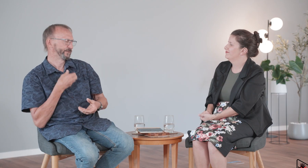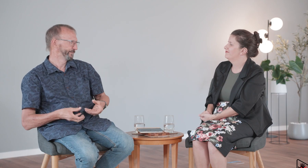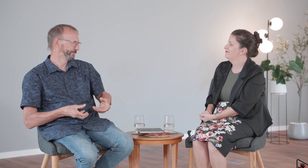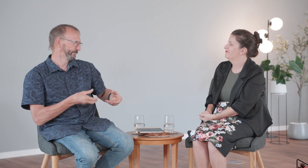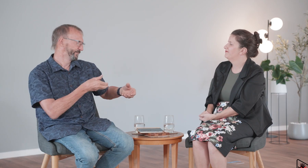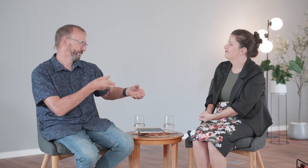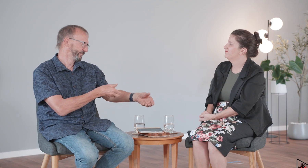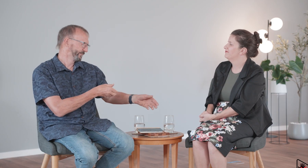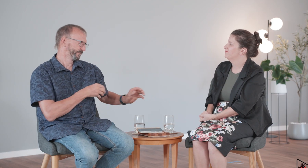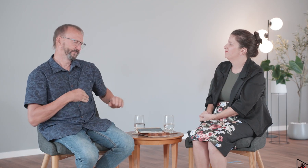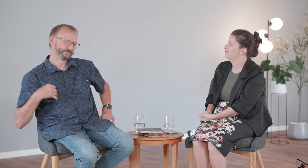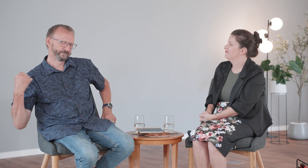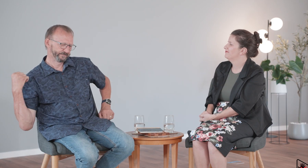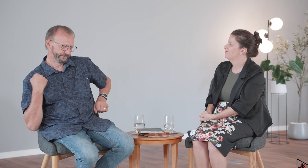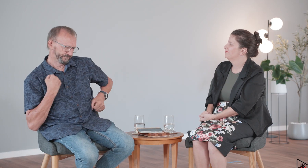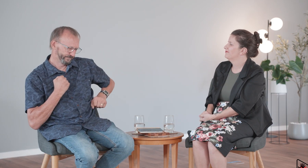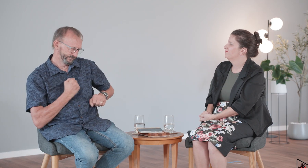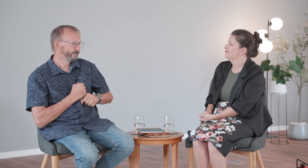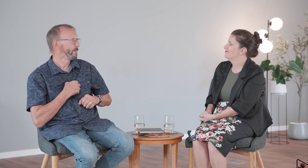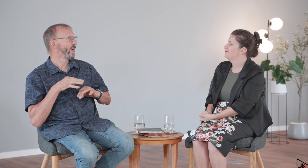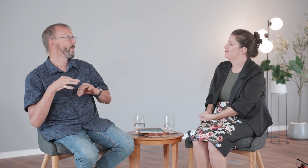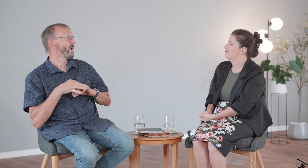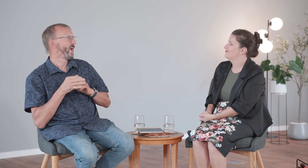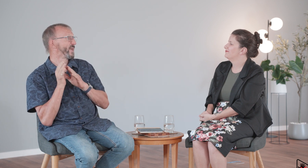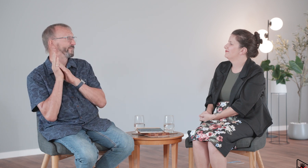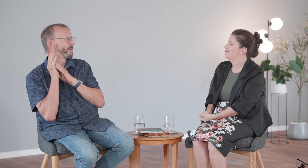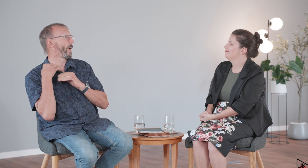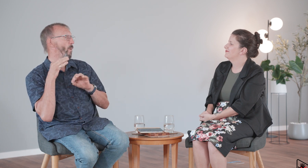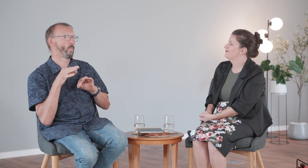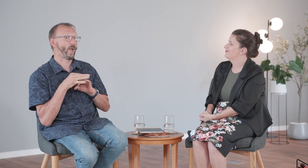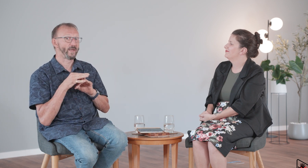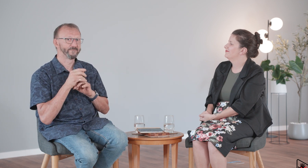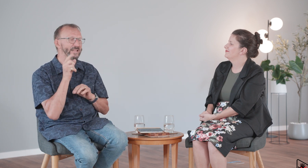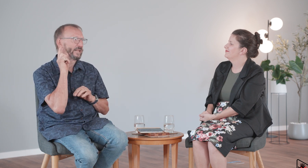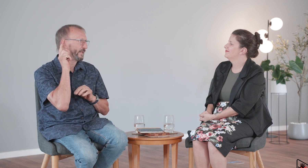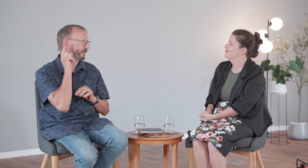realize. So I put my lunch in the passenger seat, put on my seat belt. My wife was still in bed. My